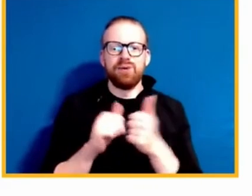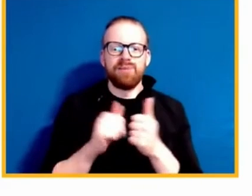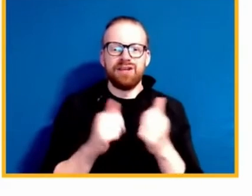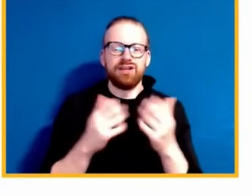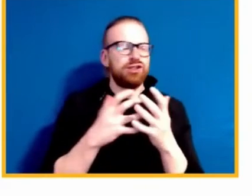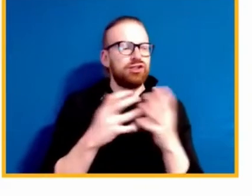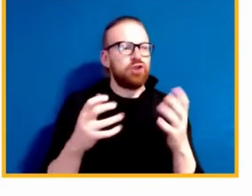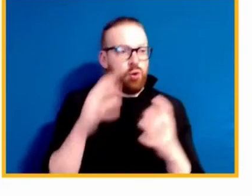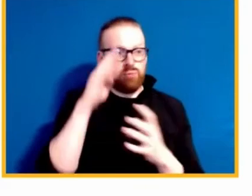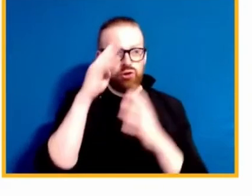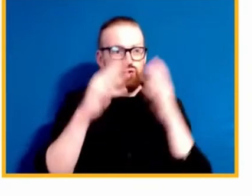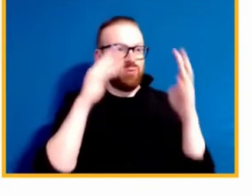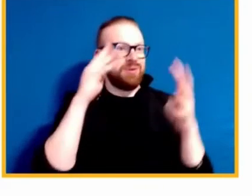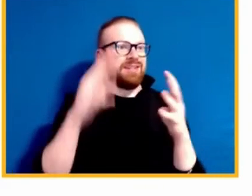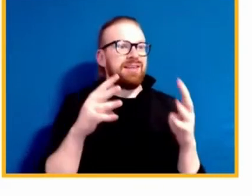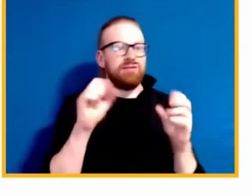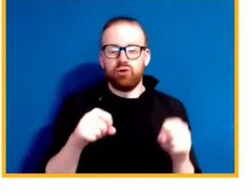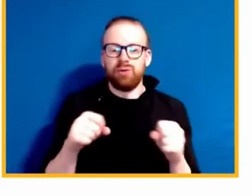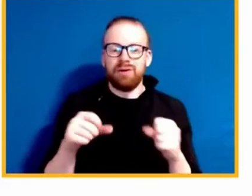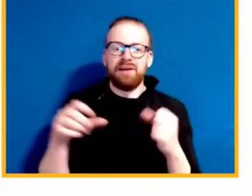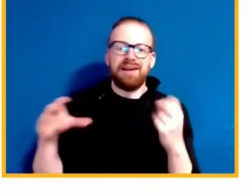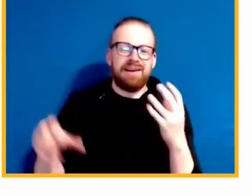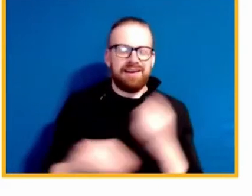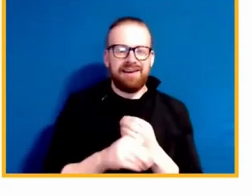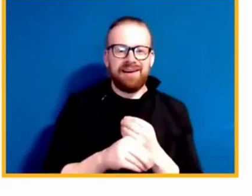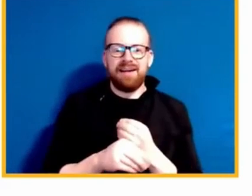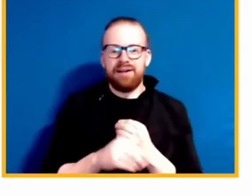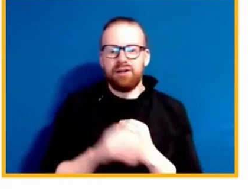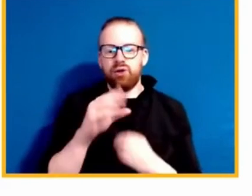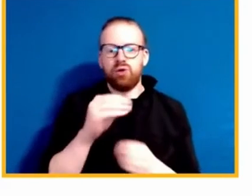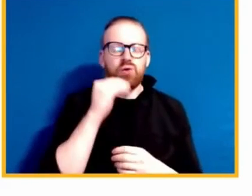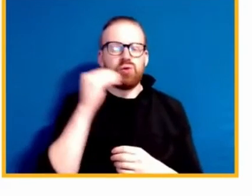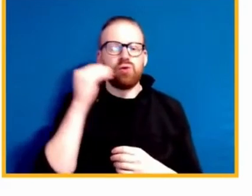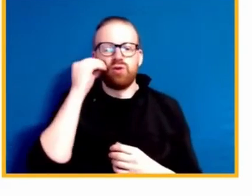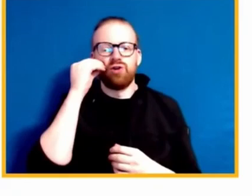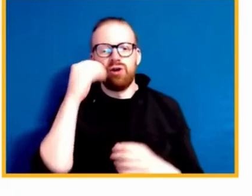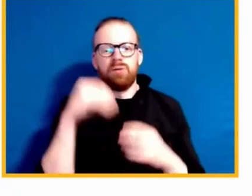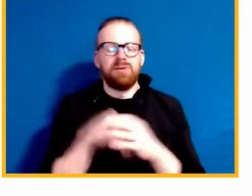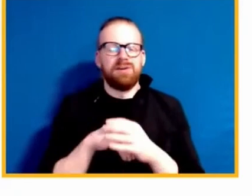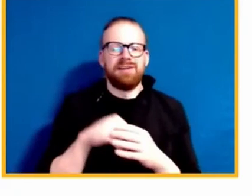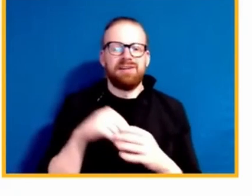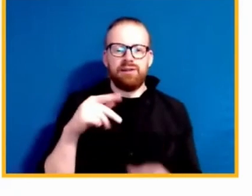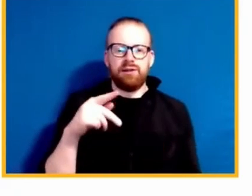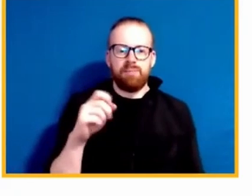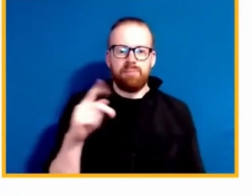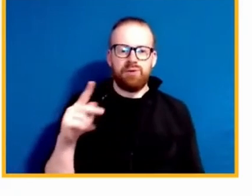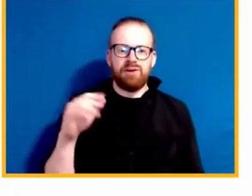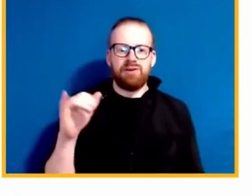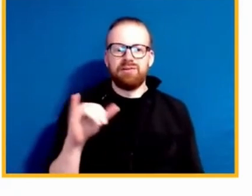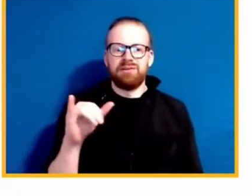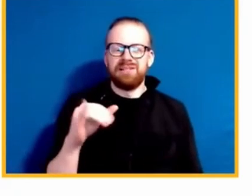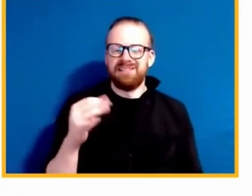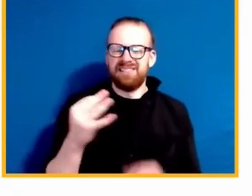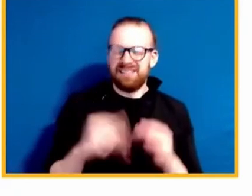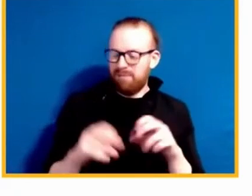creativity that you can employ, whether it's at your home or in the park, even something as simple as a bench